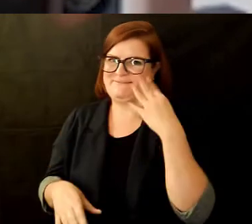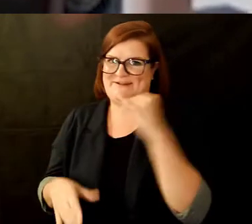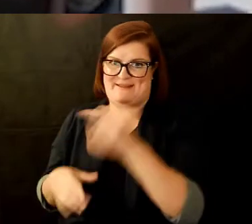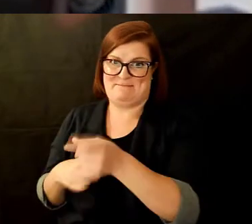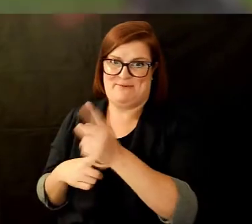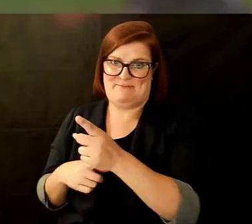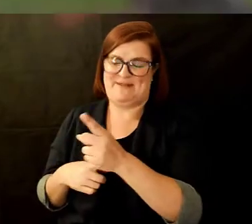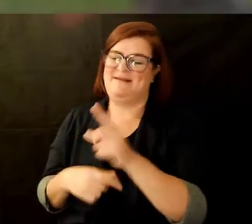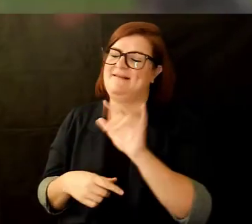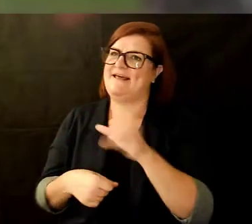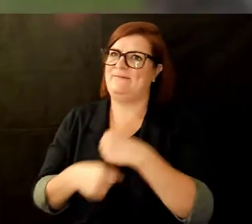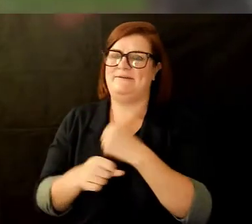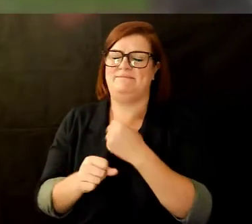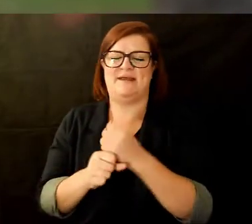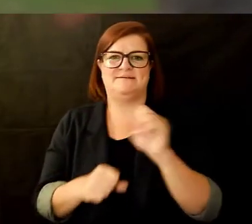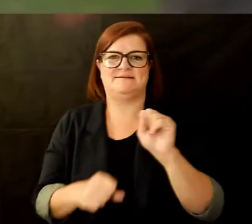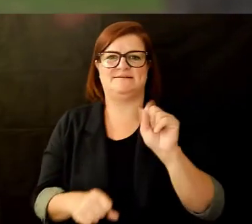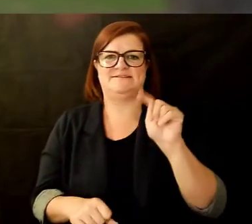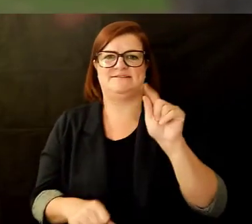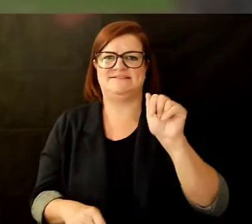I think that's what really makes the STAR van creative and unique